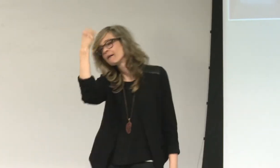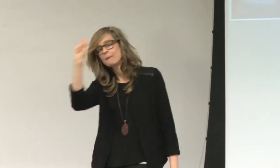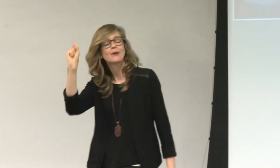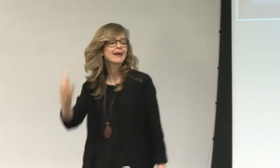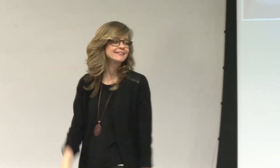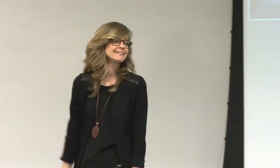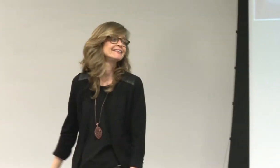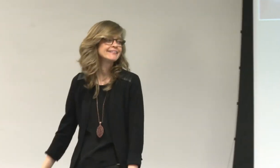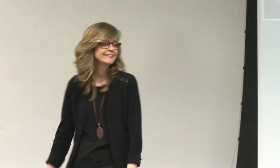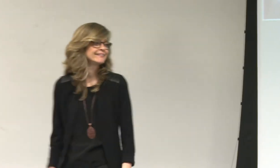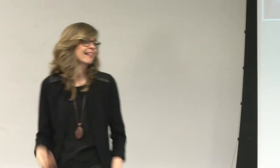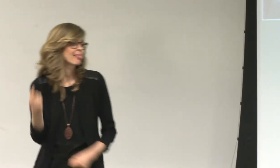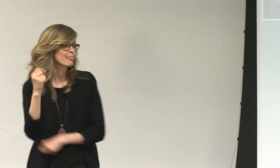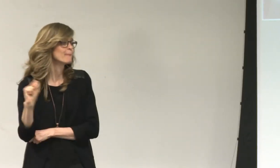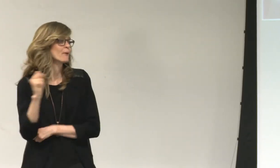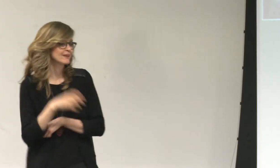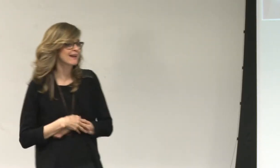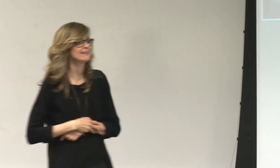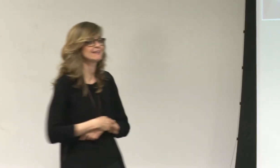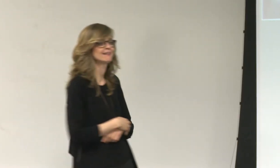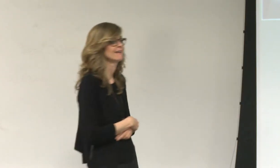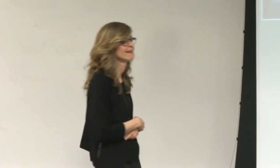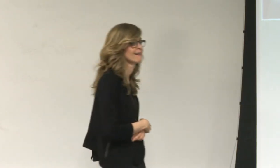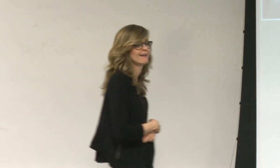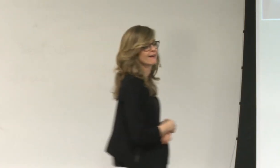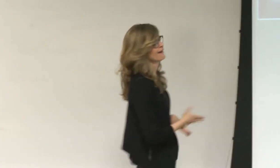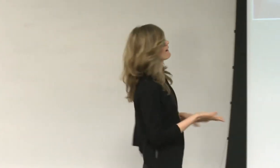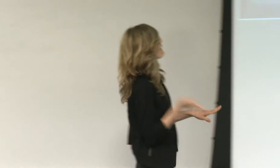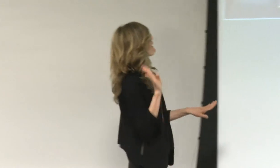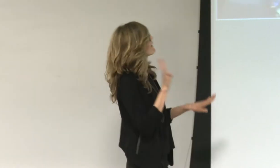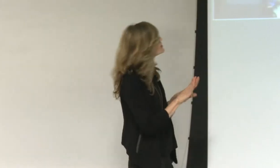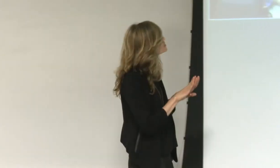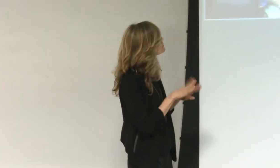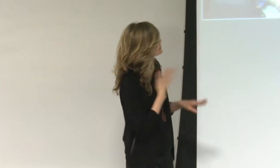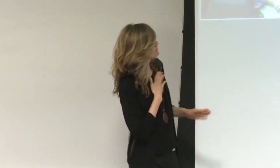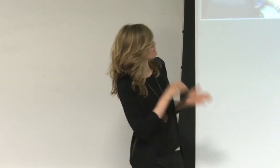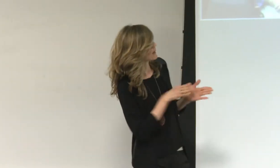YES. A PROTEST. THERE WAS A PROTEST IN 2006.